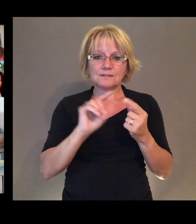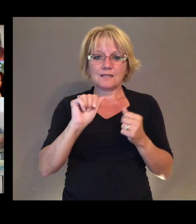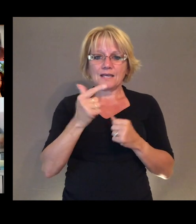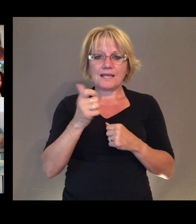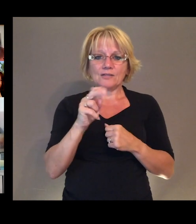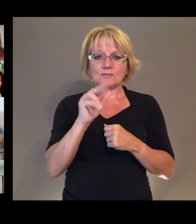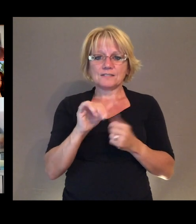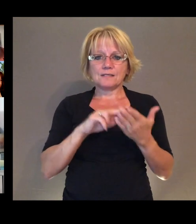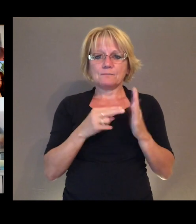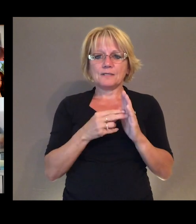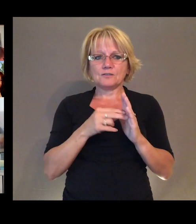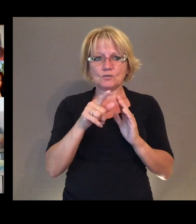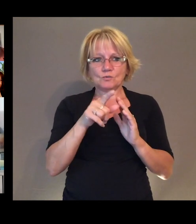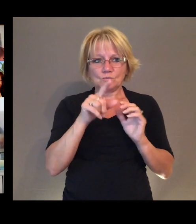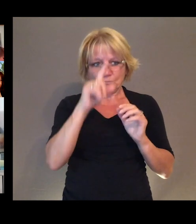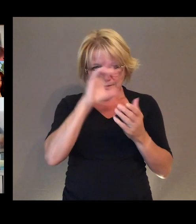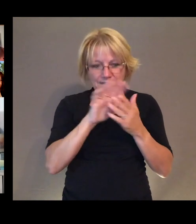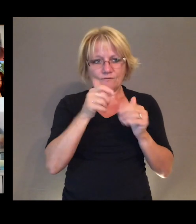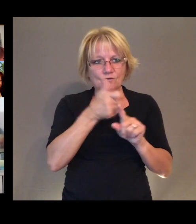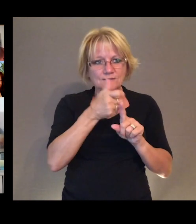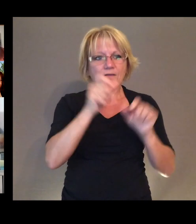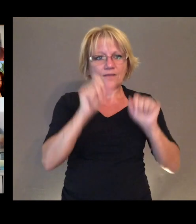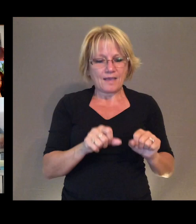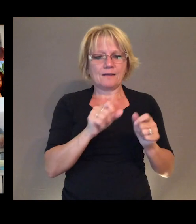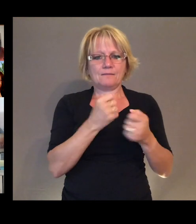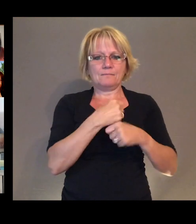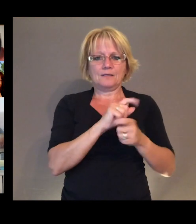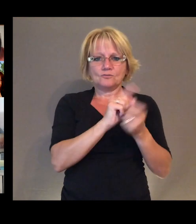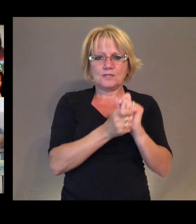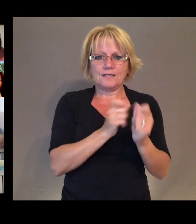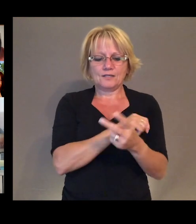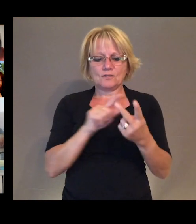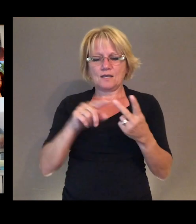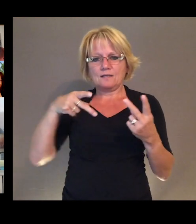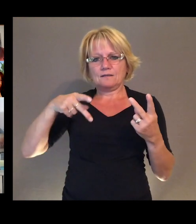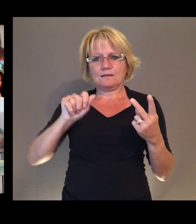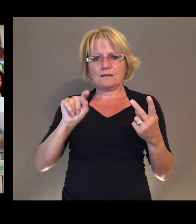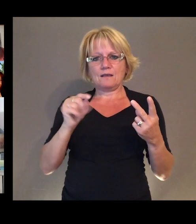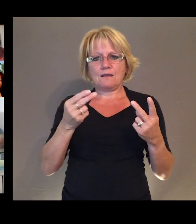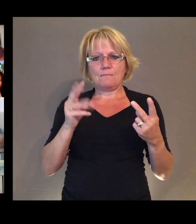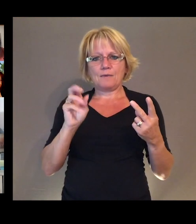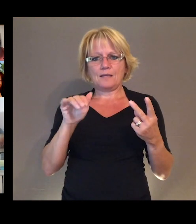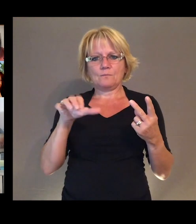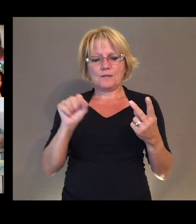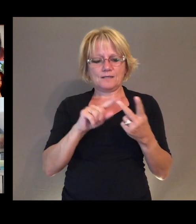bring about the circumstances that you're hoping for and pathways. That is what are the ways in which I can actually take to